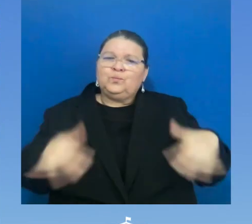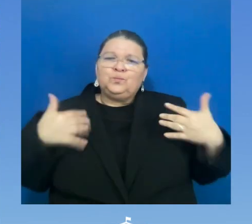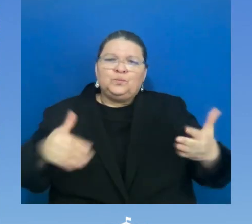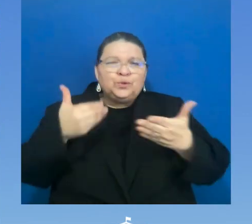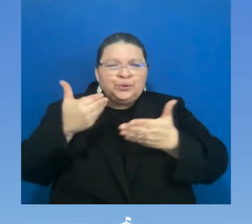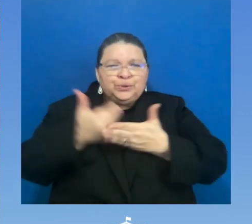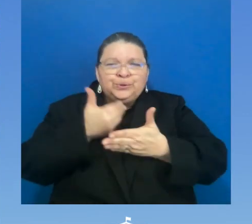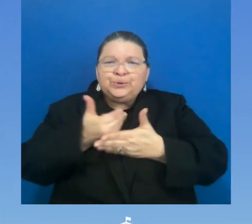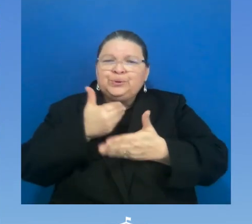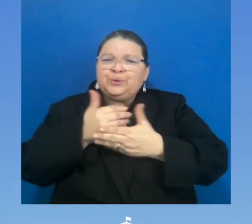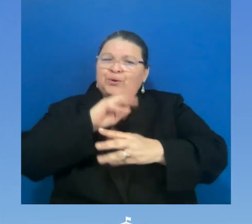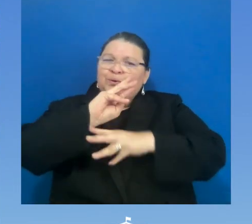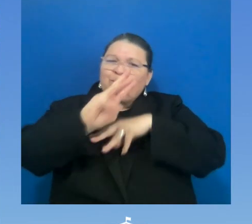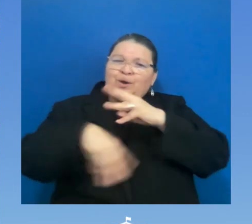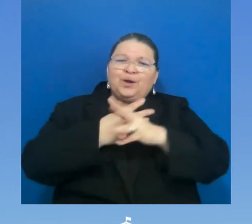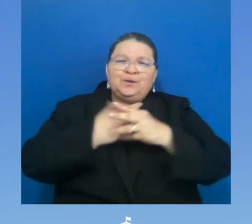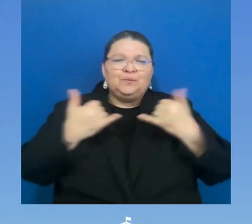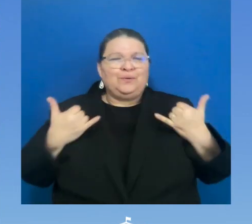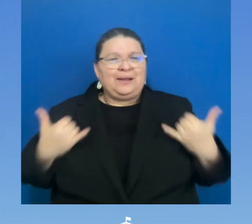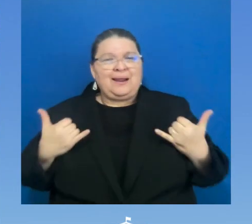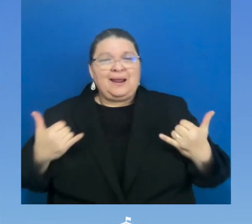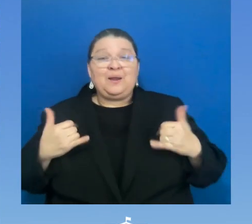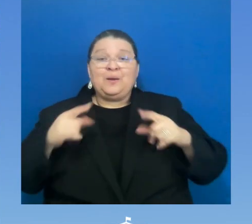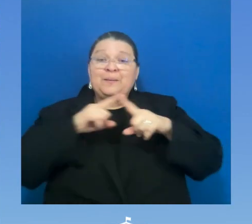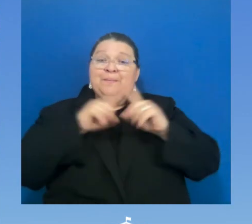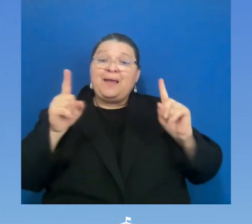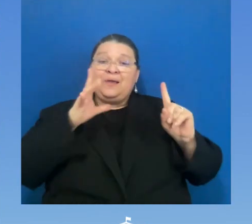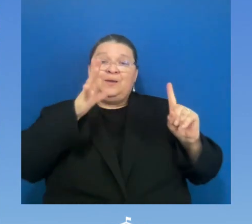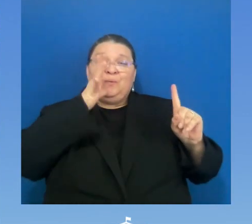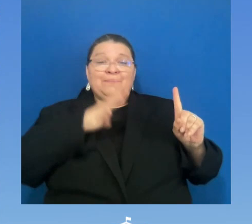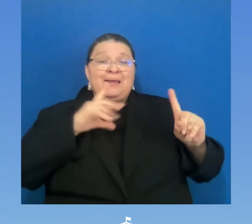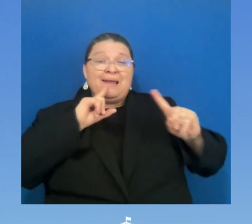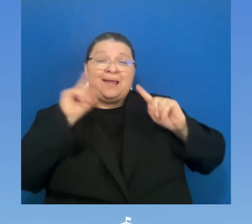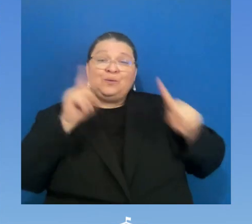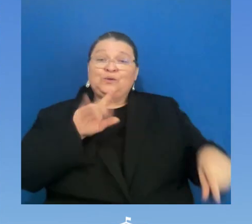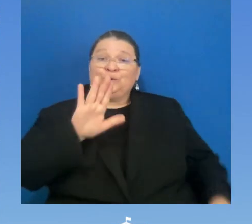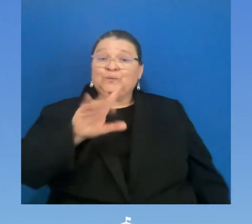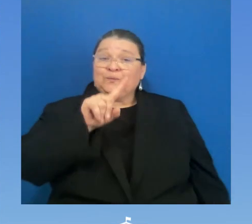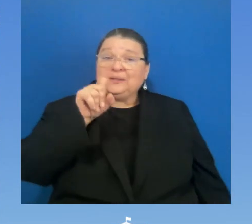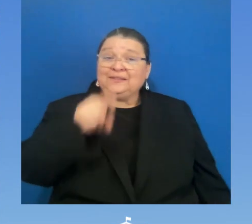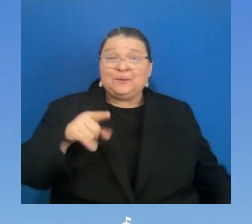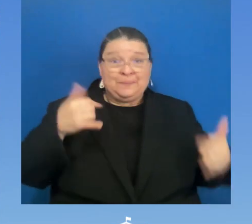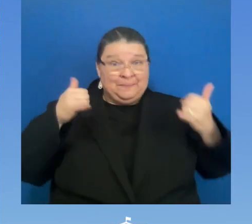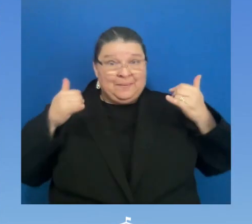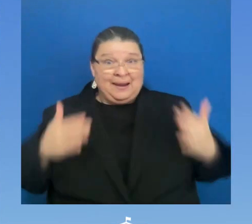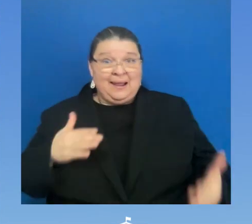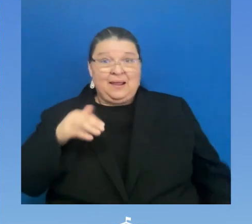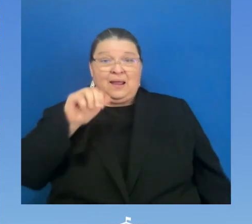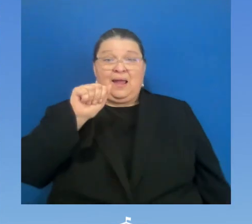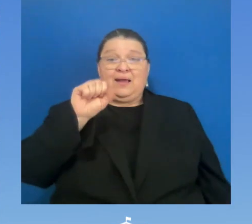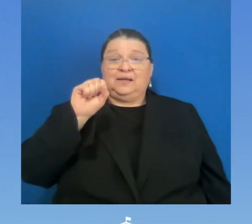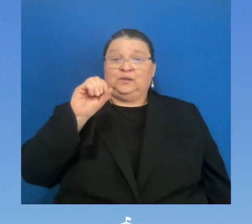and to answer your question about the Players Association, we were facing all these things. And I think that the Players Association --